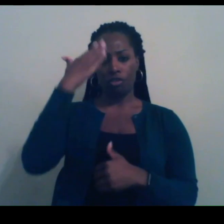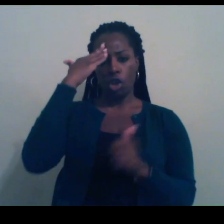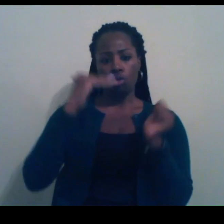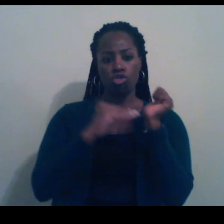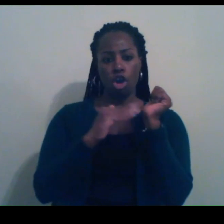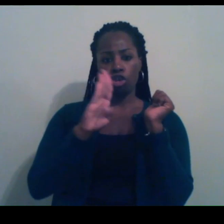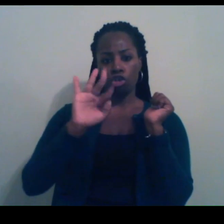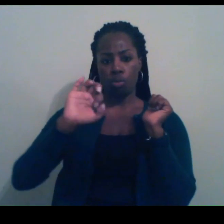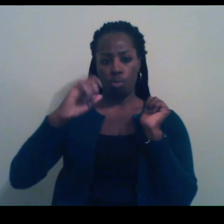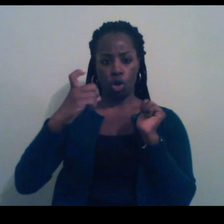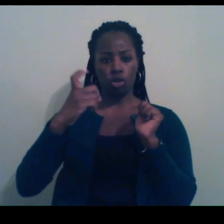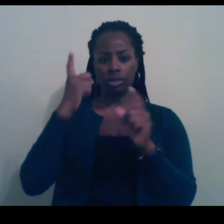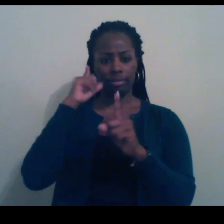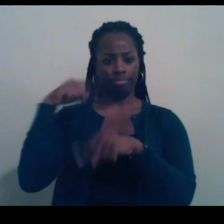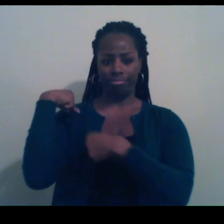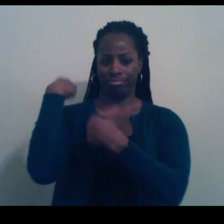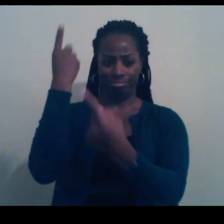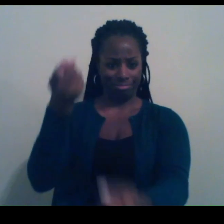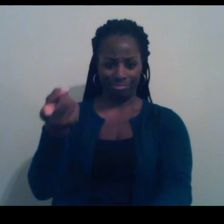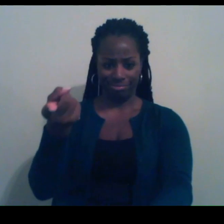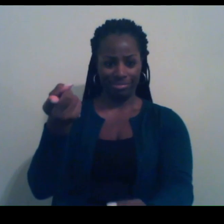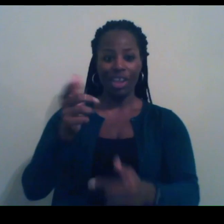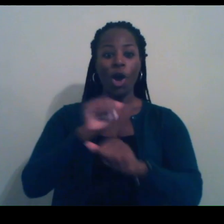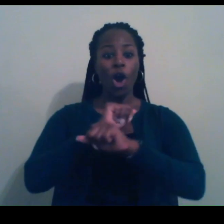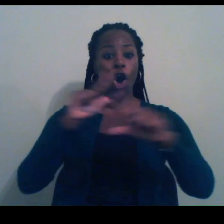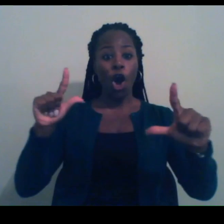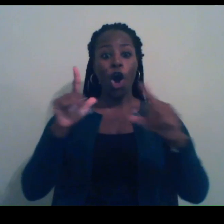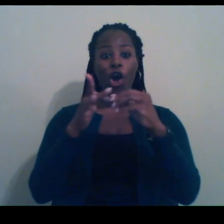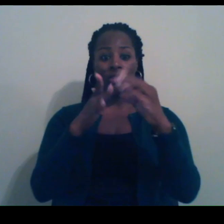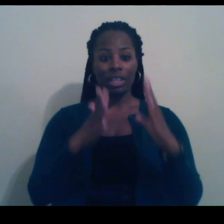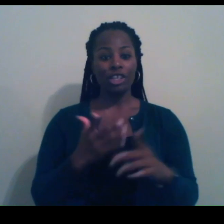basically every leader at the Department of Health and Human Services go way back